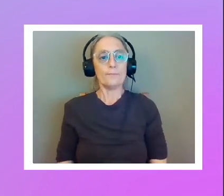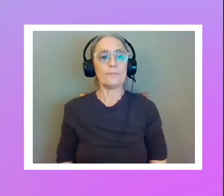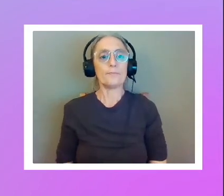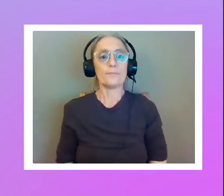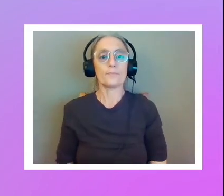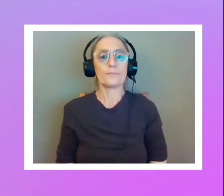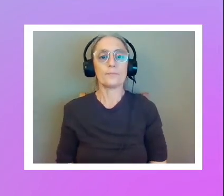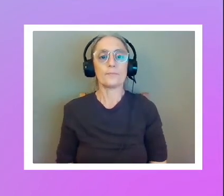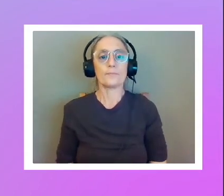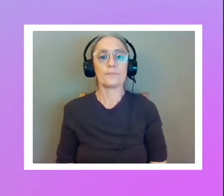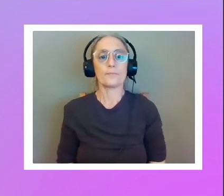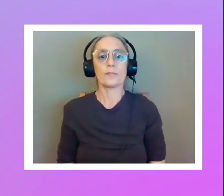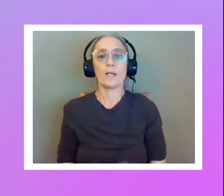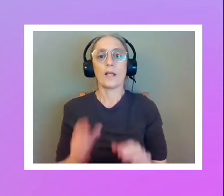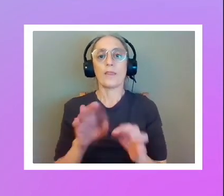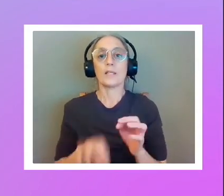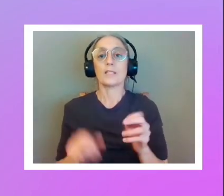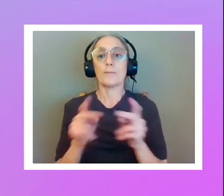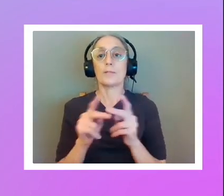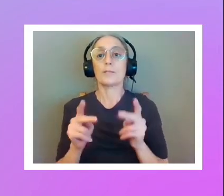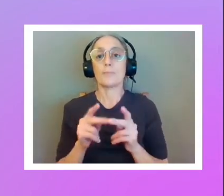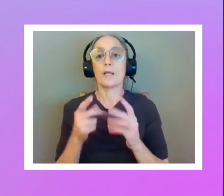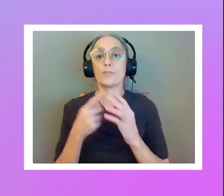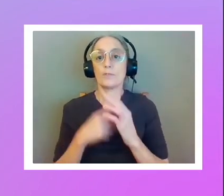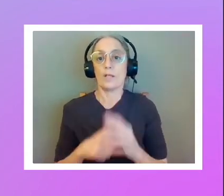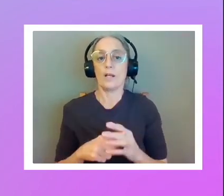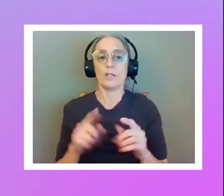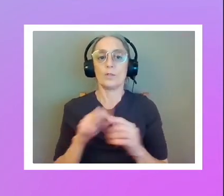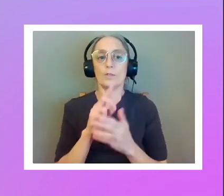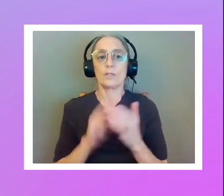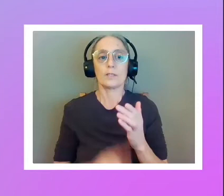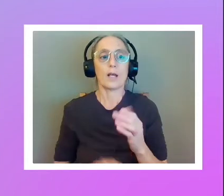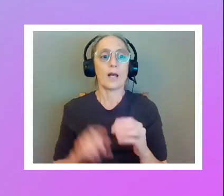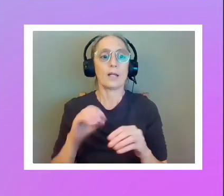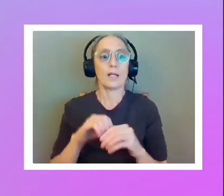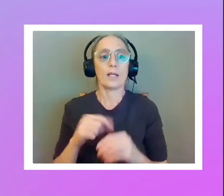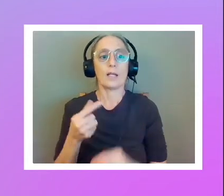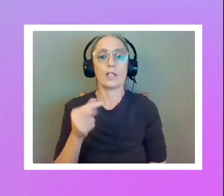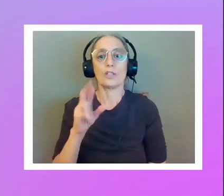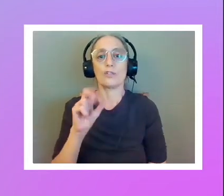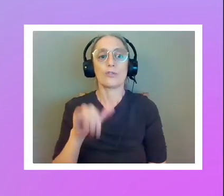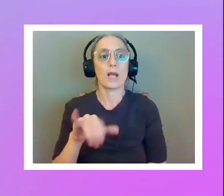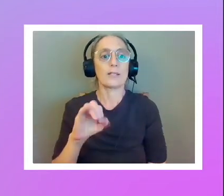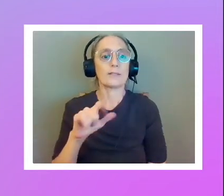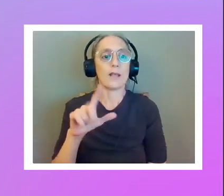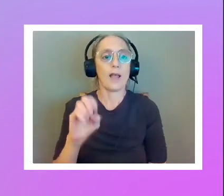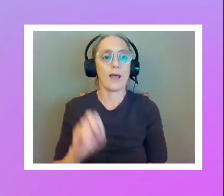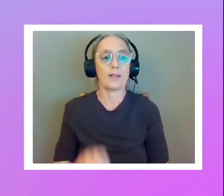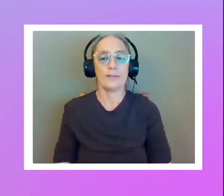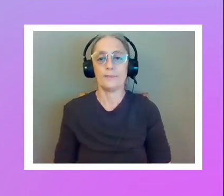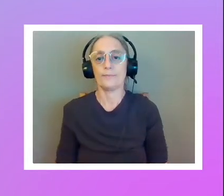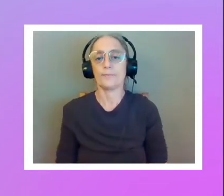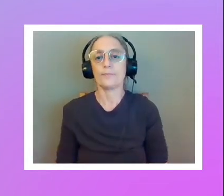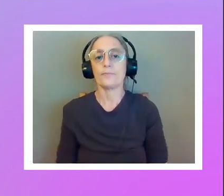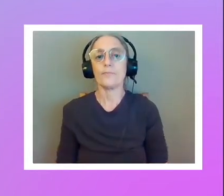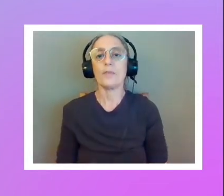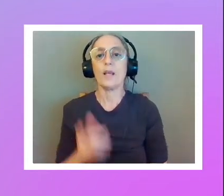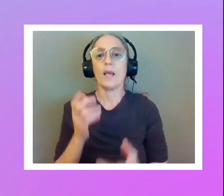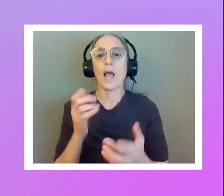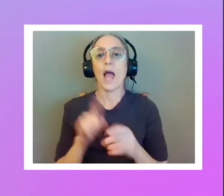The simplest place to start is to design in gray scale. As this forces you to consider a layout typography